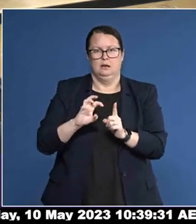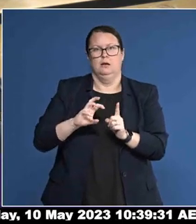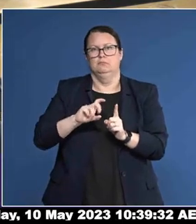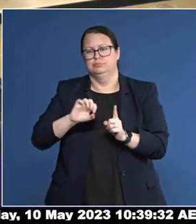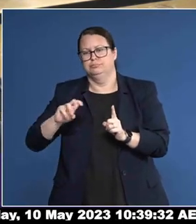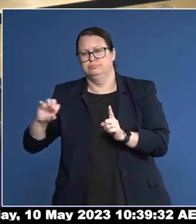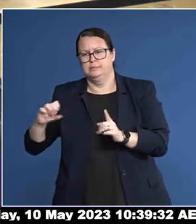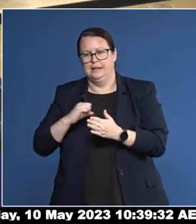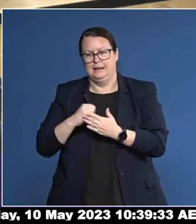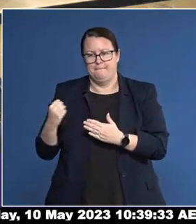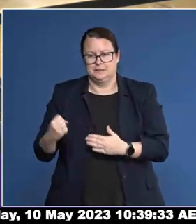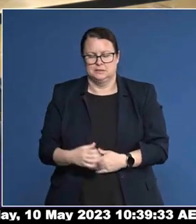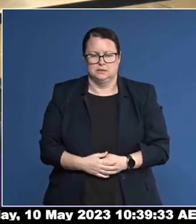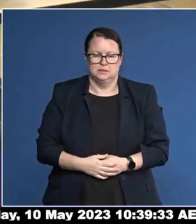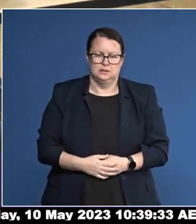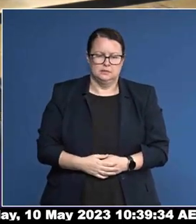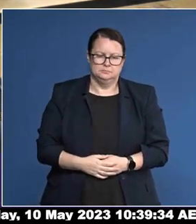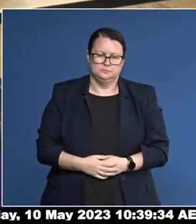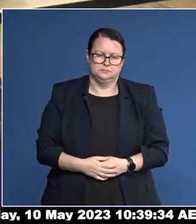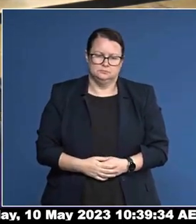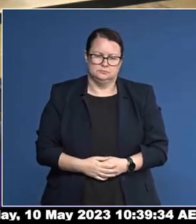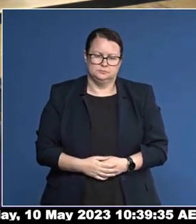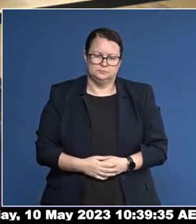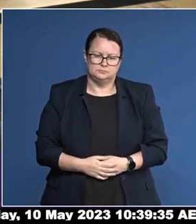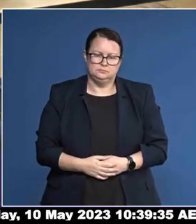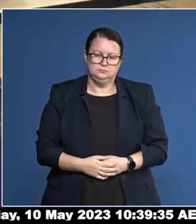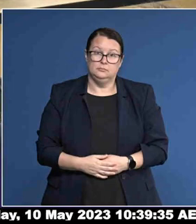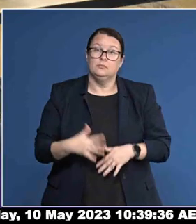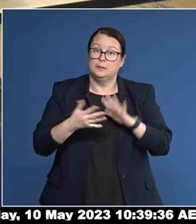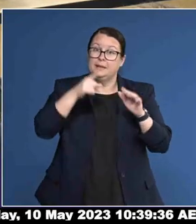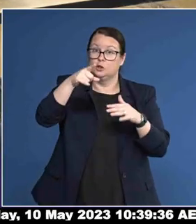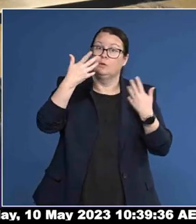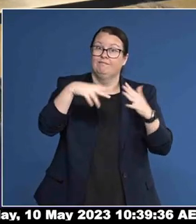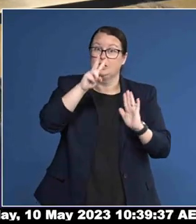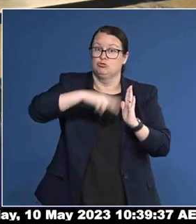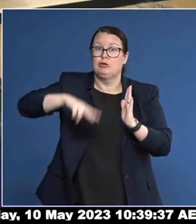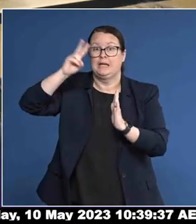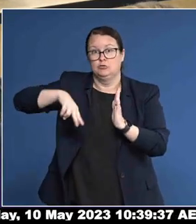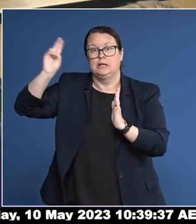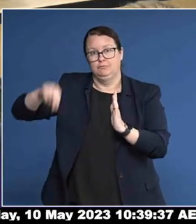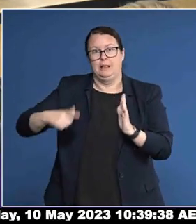Mm-hmm. MS MAHONY: Did you read each of those documents that you've footnoted to your statement?